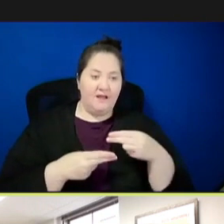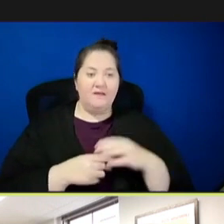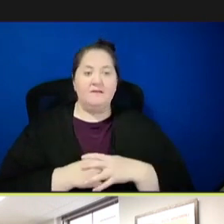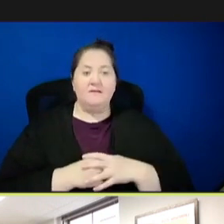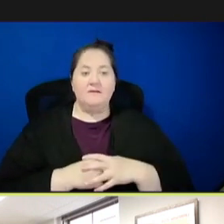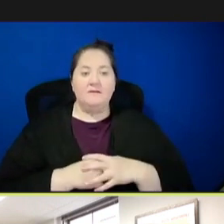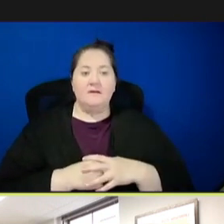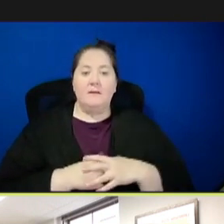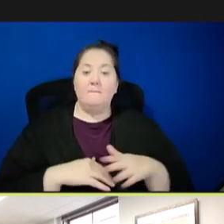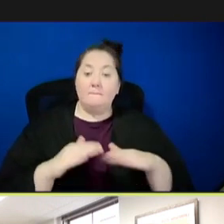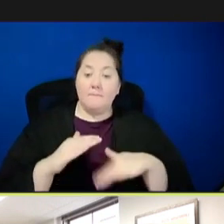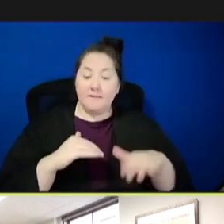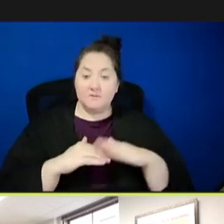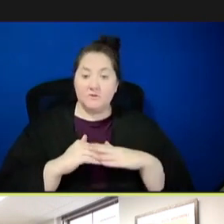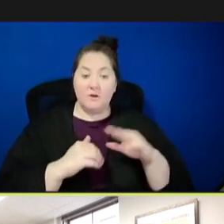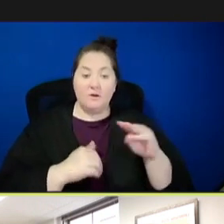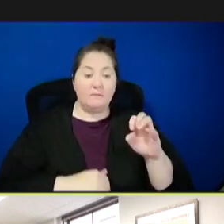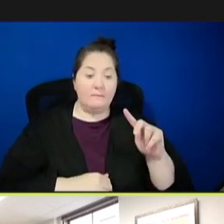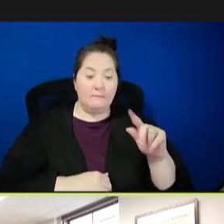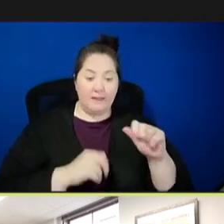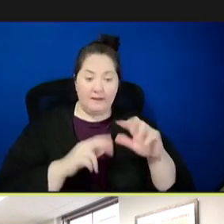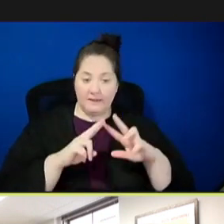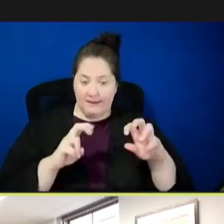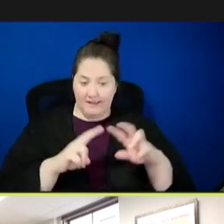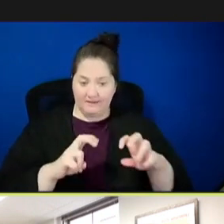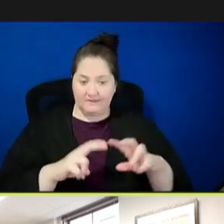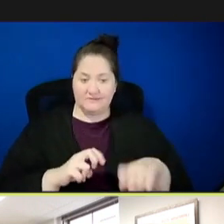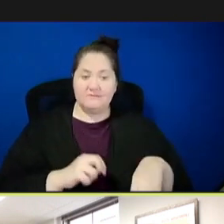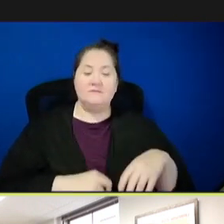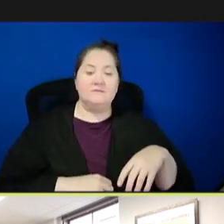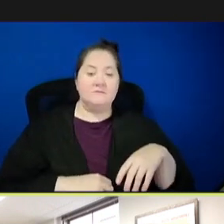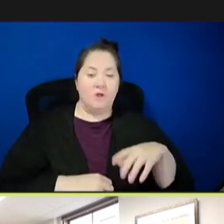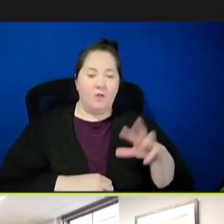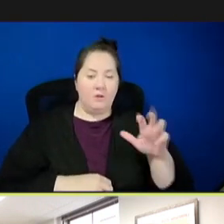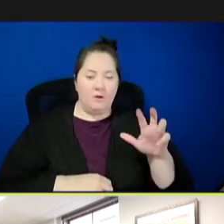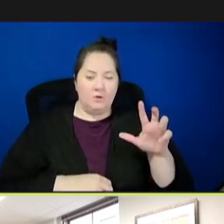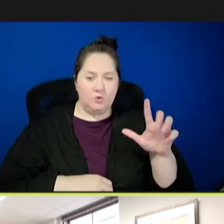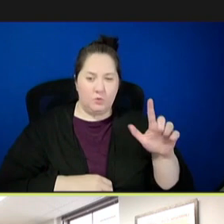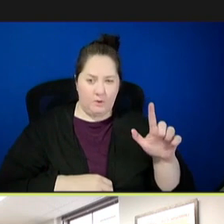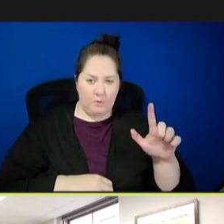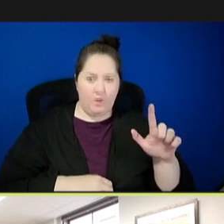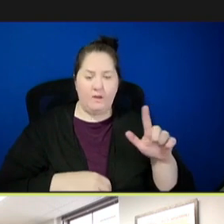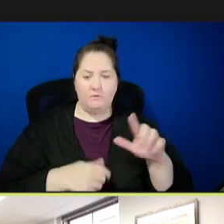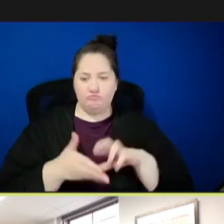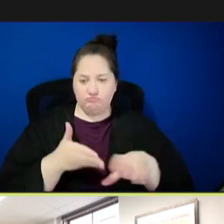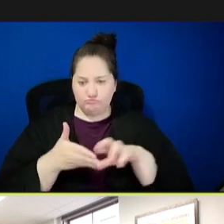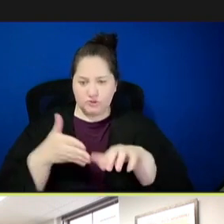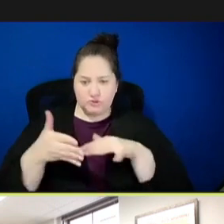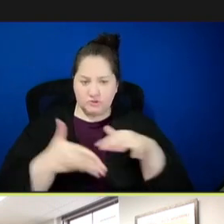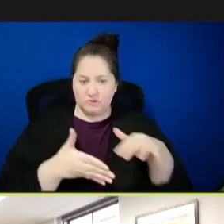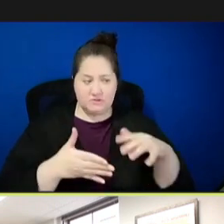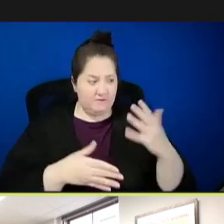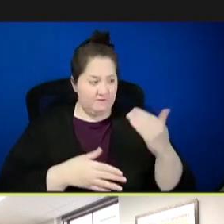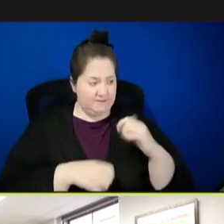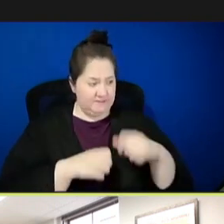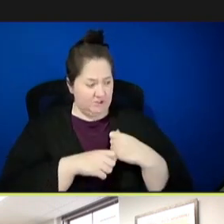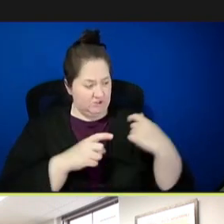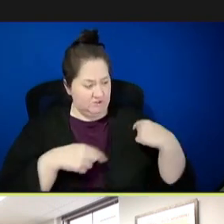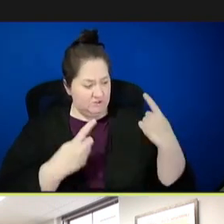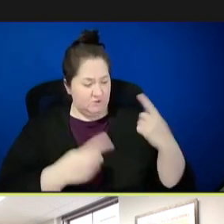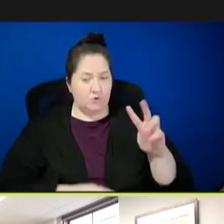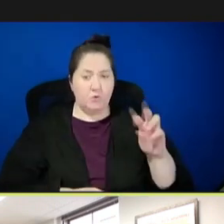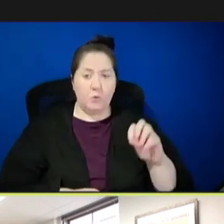based on a meta-analysis of 321 studies that have been done in the 15 years since the 2009 pandemic,